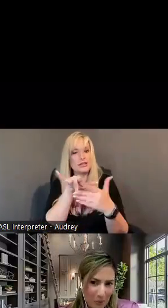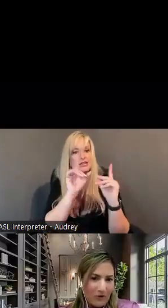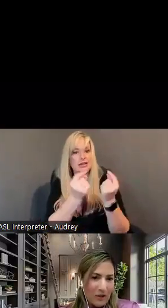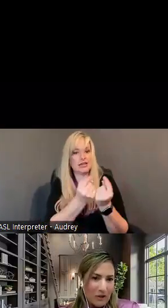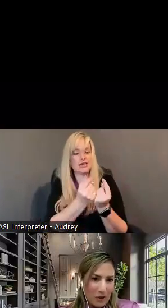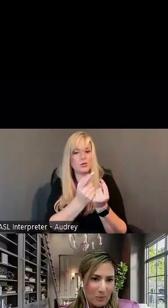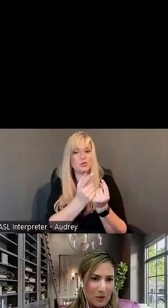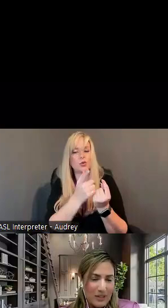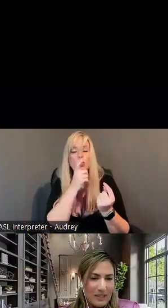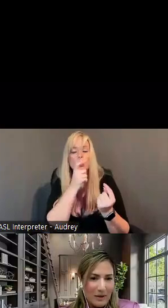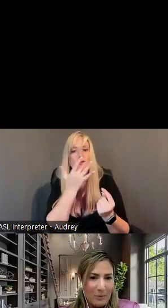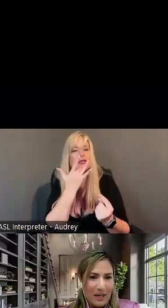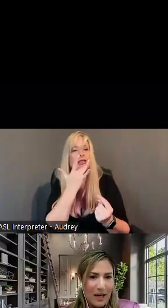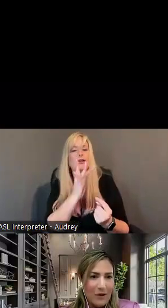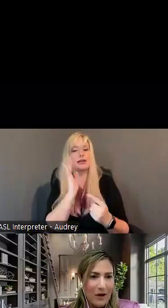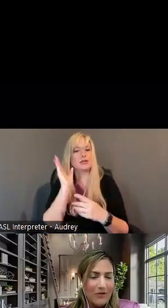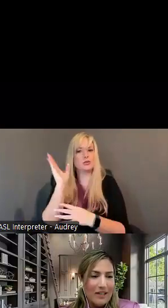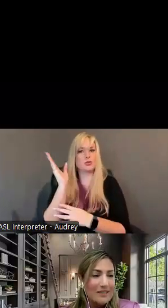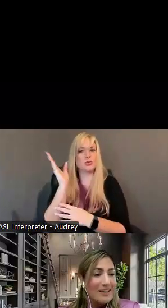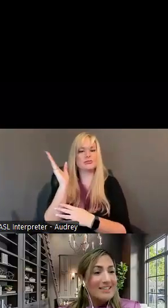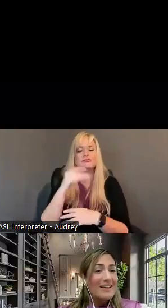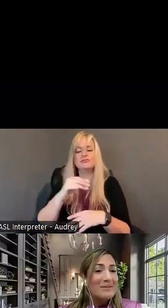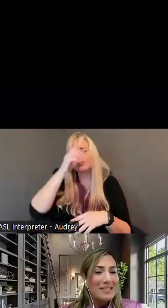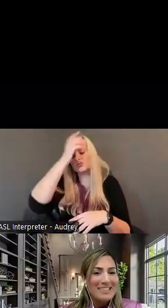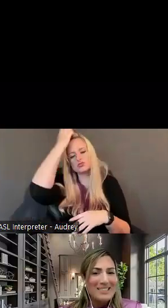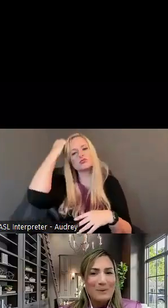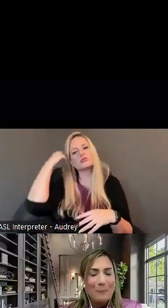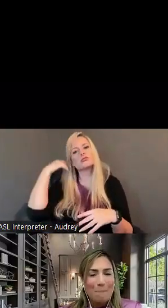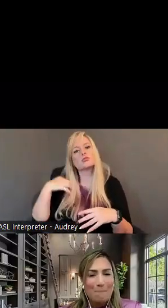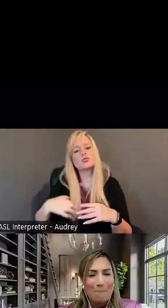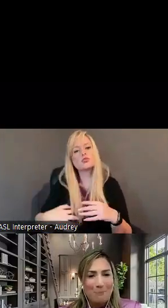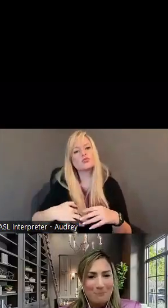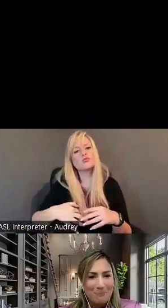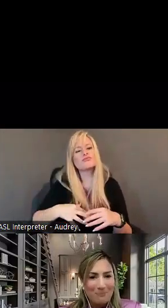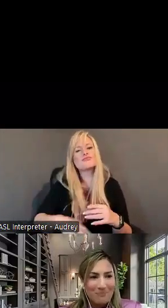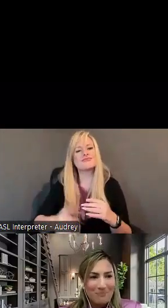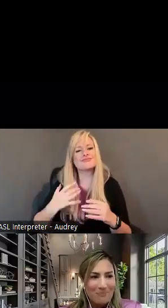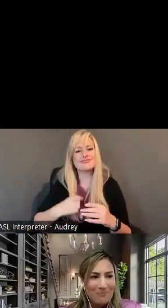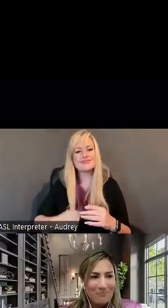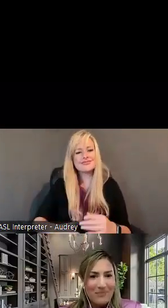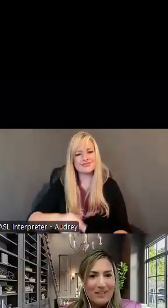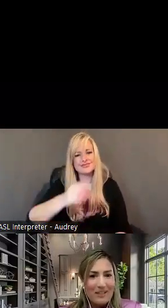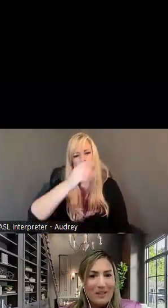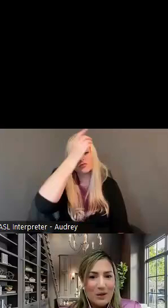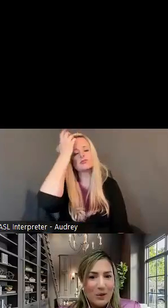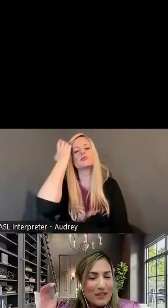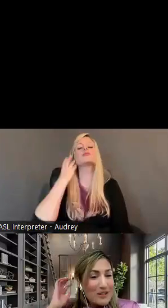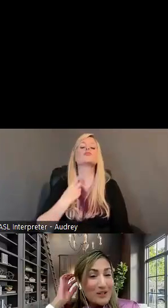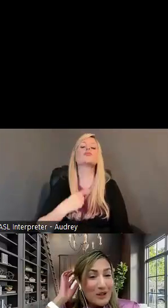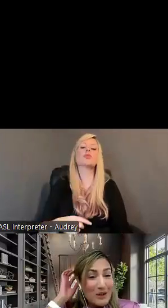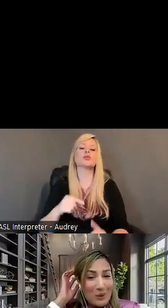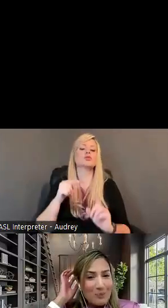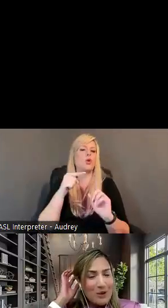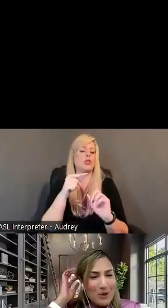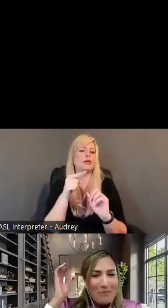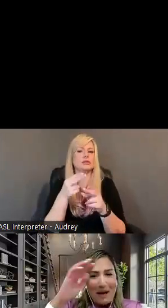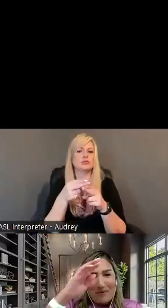privilege on presenting on behalf of next slide please. So this is just a little journey map for